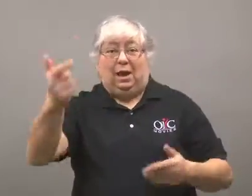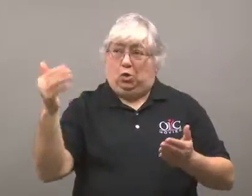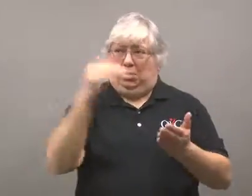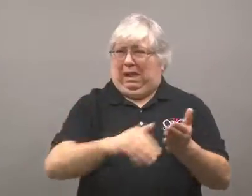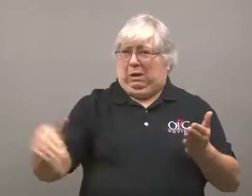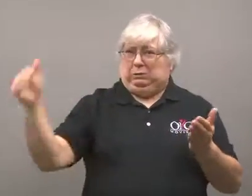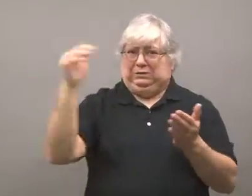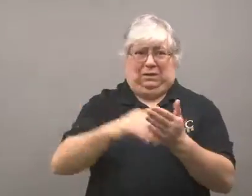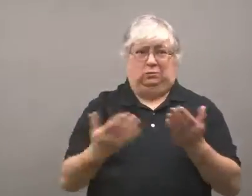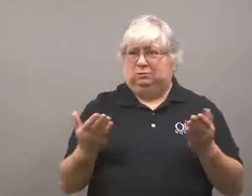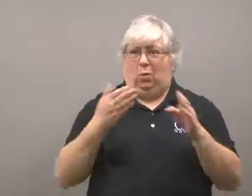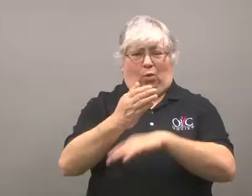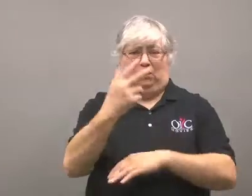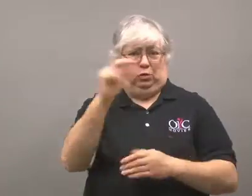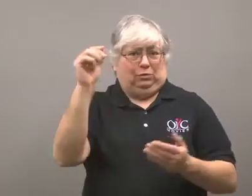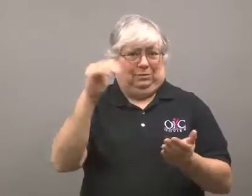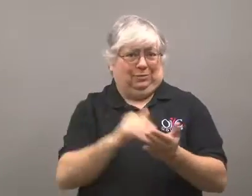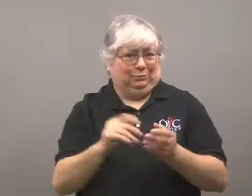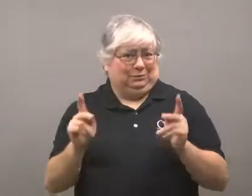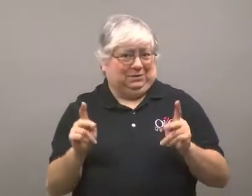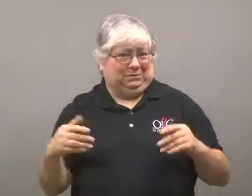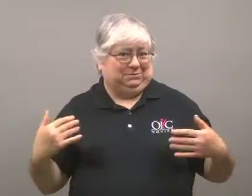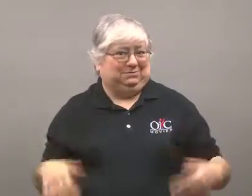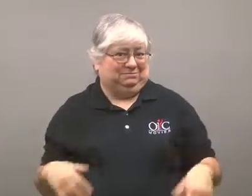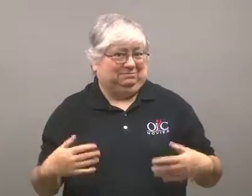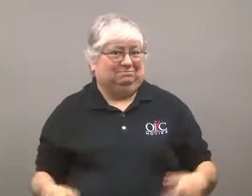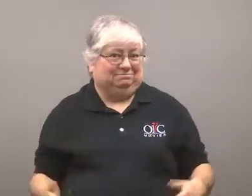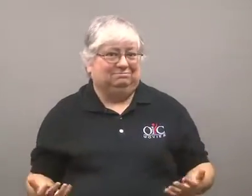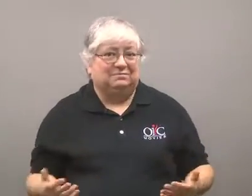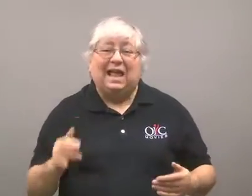and it swelled to the thousands, to over 30,000 people.